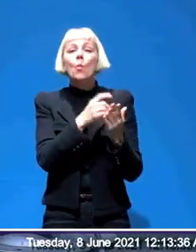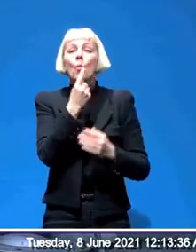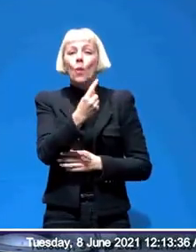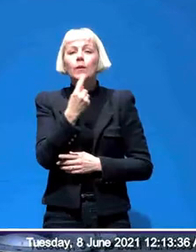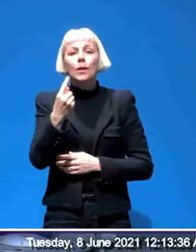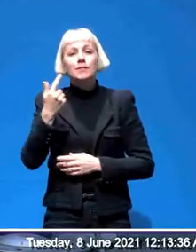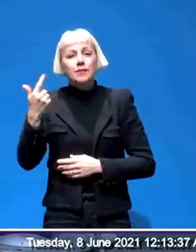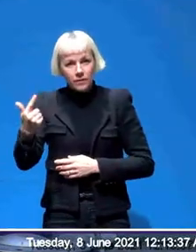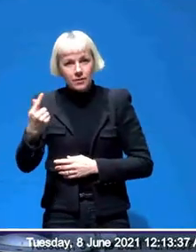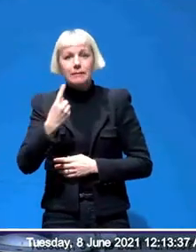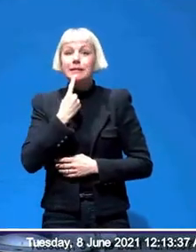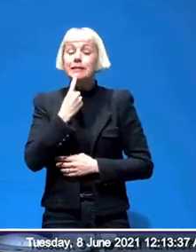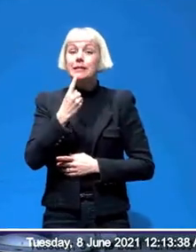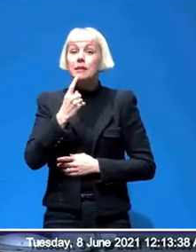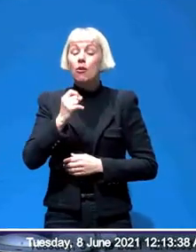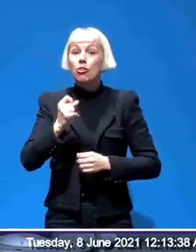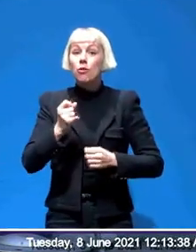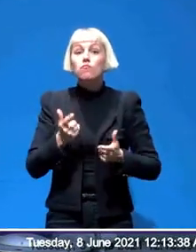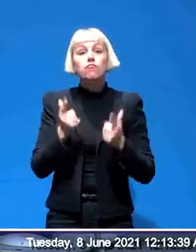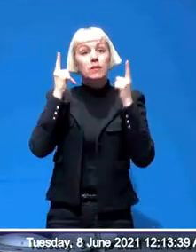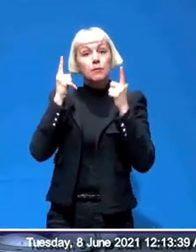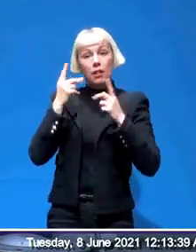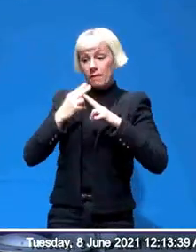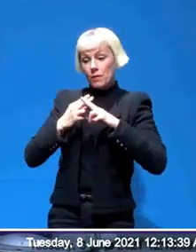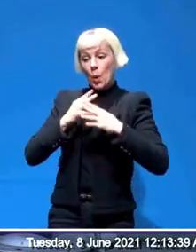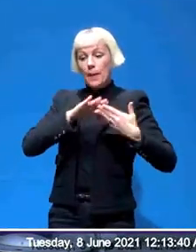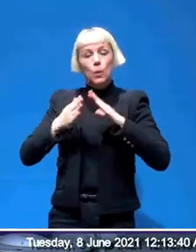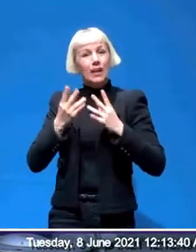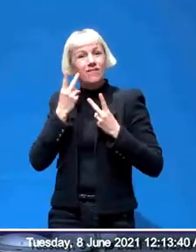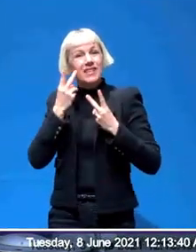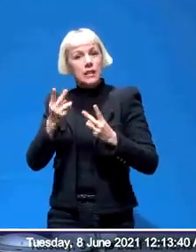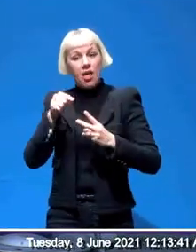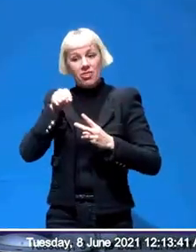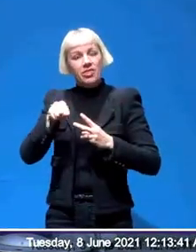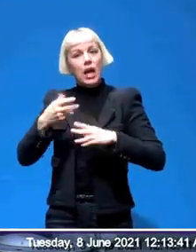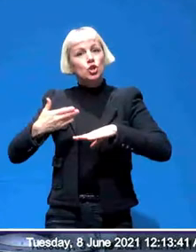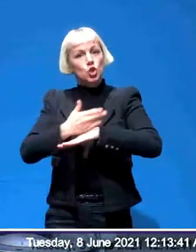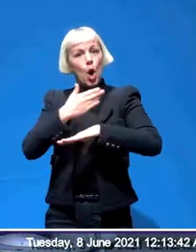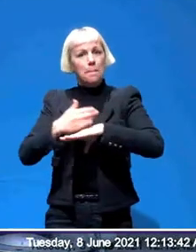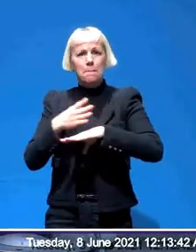The Principal Community Visitor role needs to be permanently filled as a matter of urgency. You have a strong view about that; is that right?